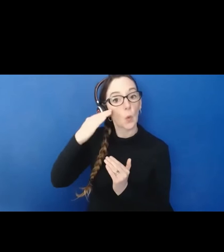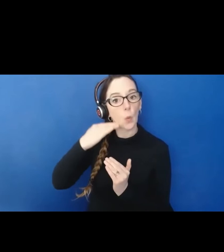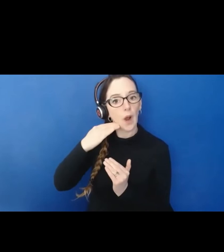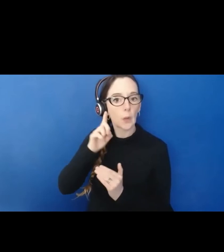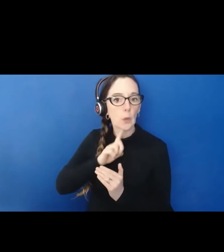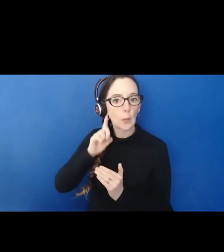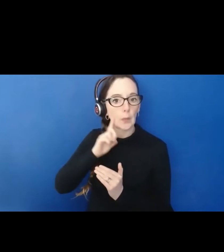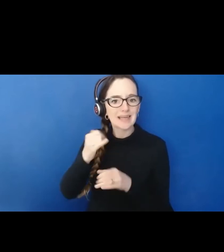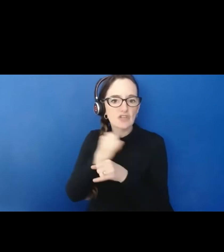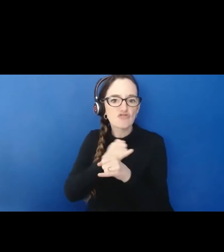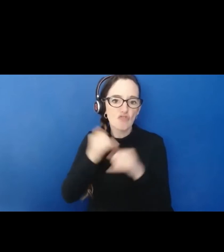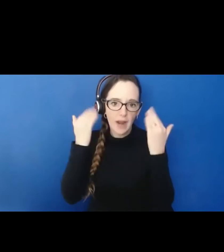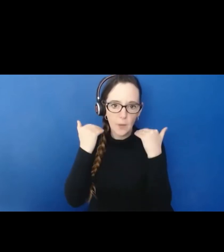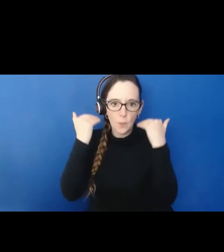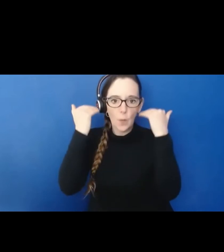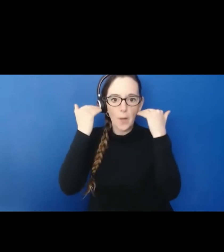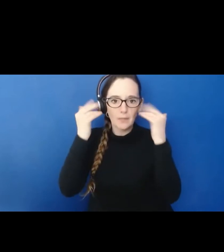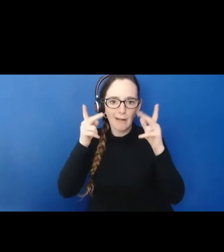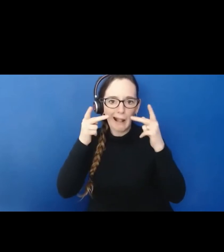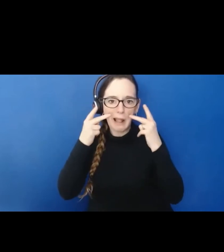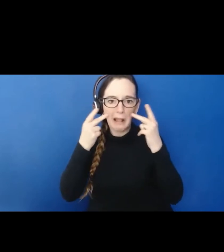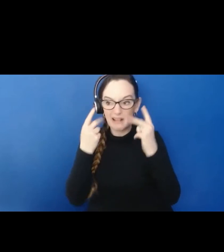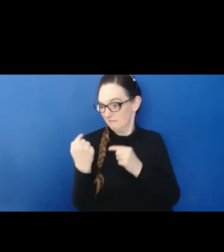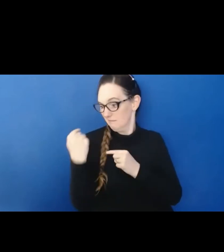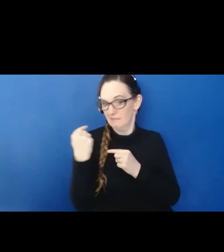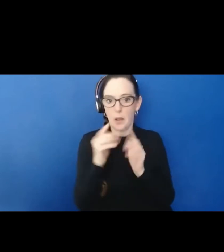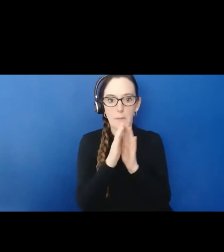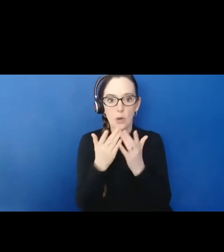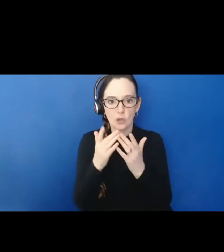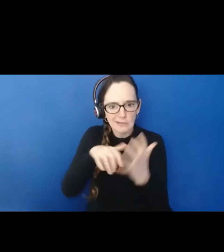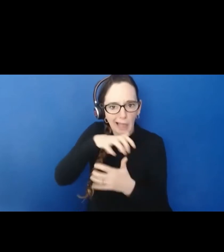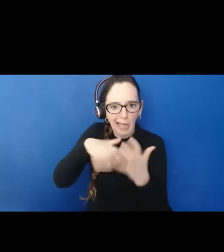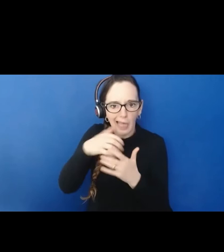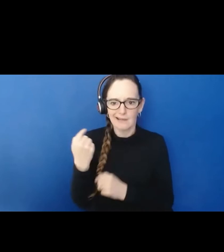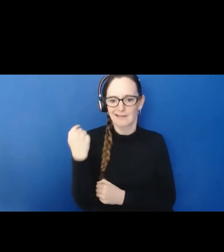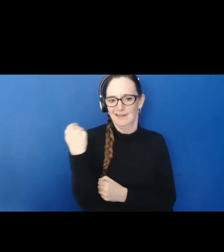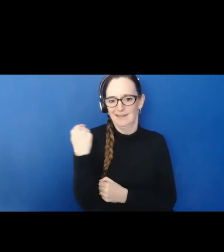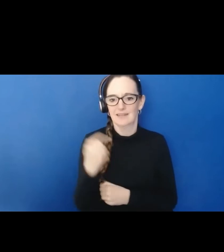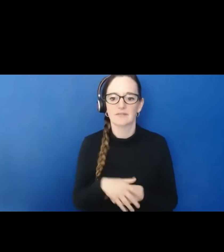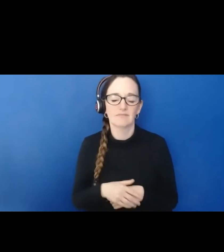and an unruly pile of books behind me. I've been working with Public Art Network